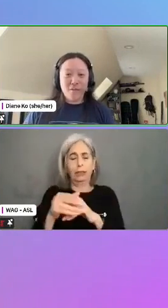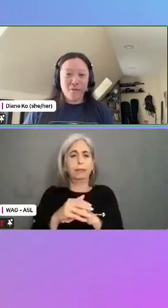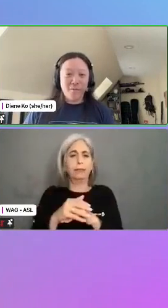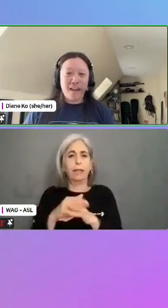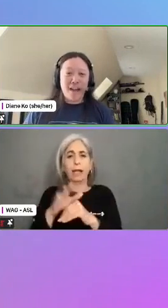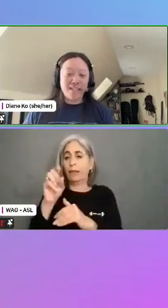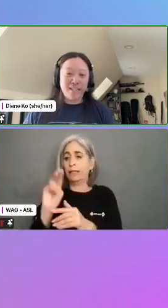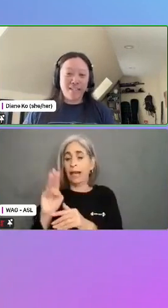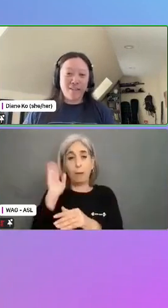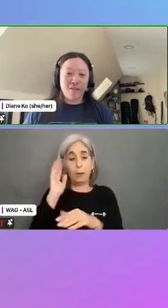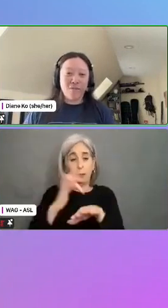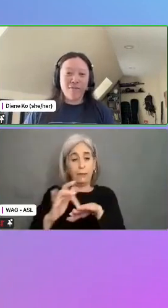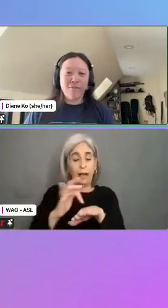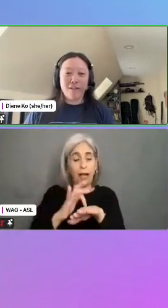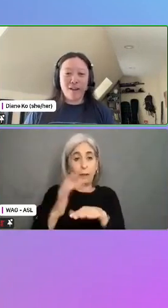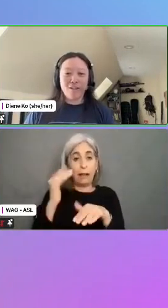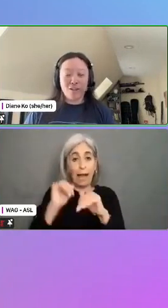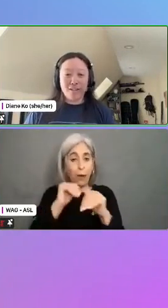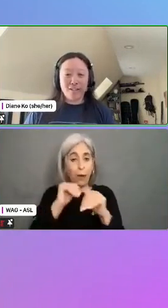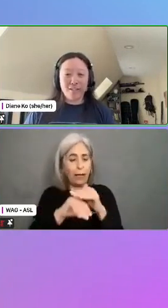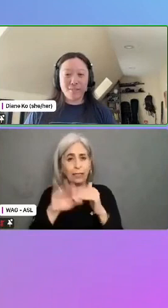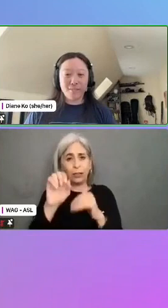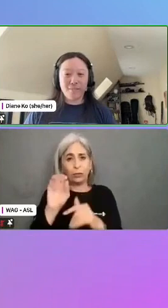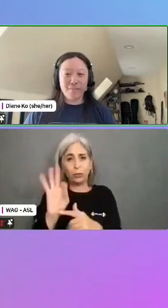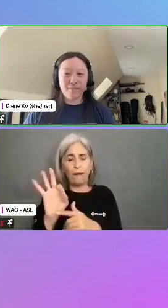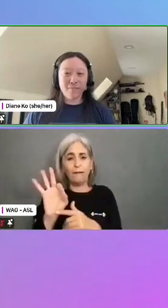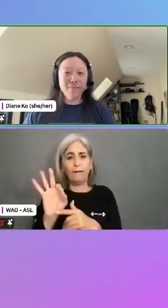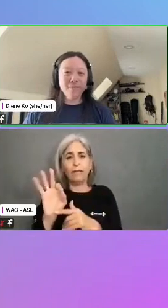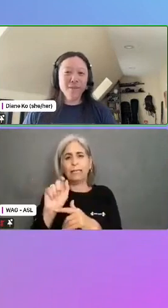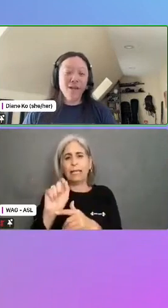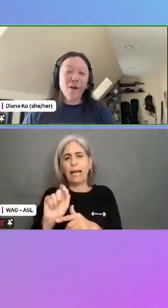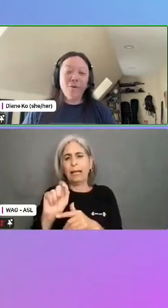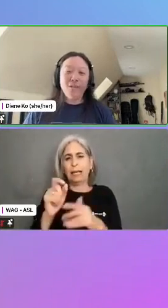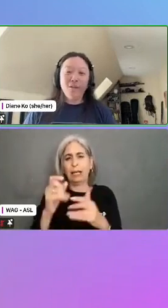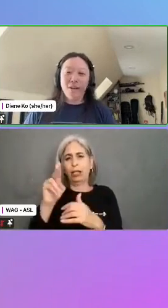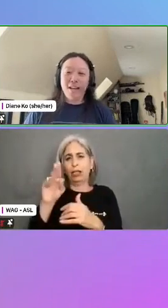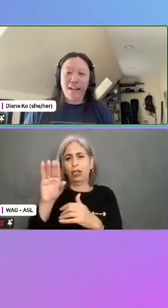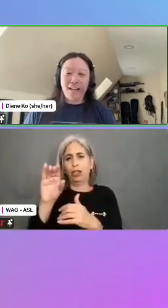also change it anytime without the consumer knowing.